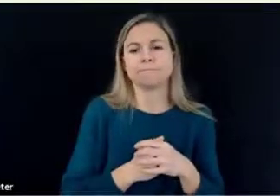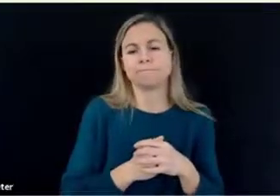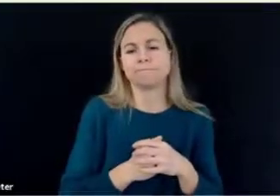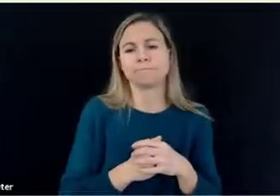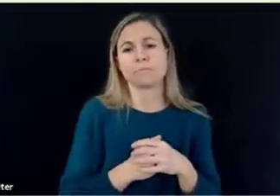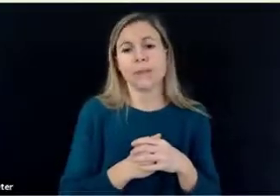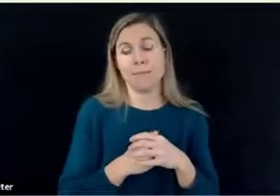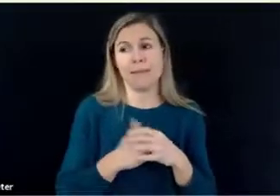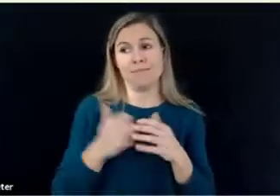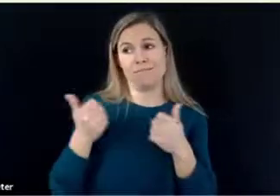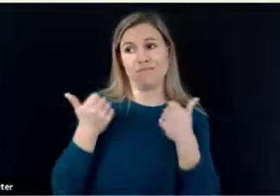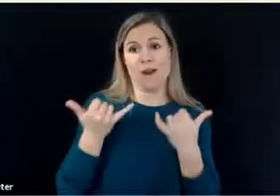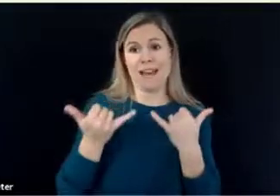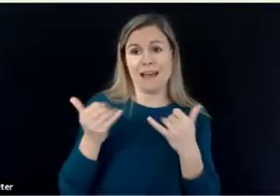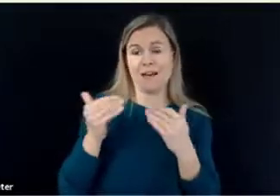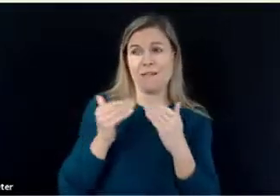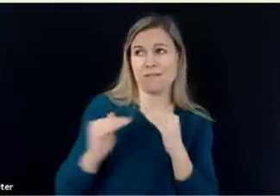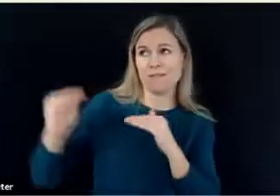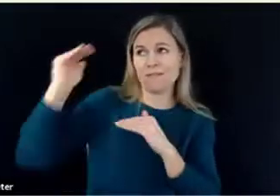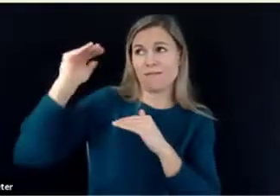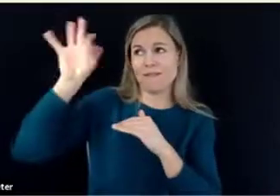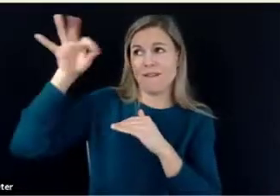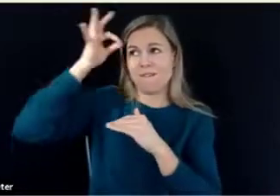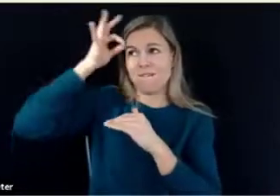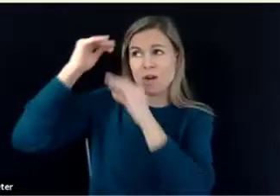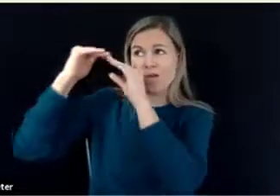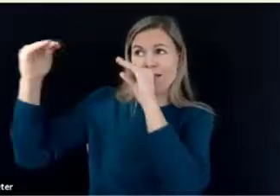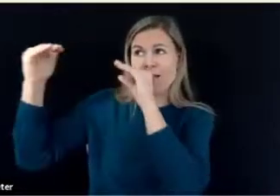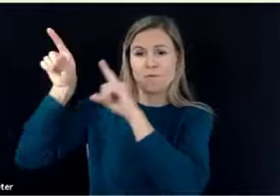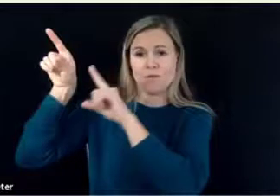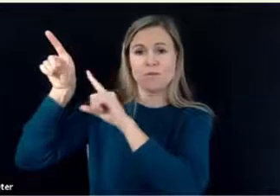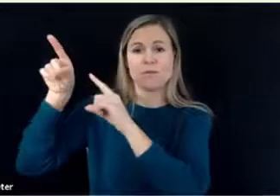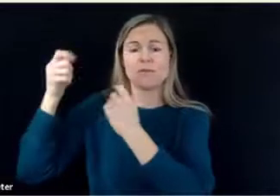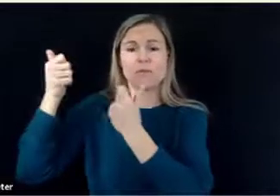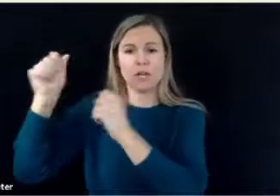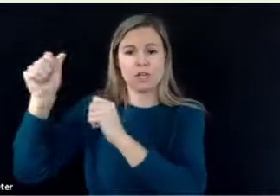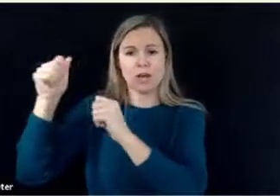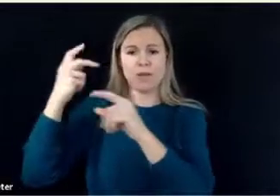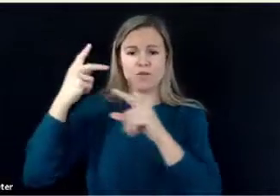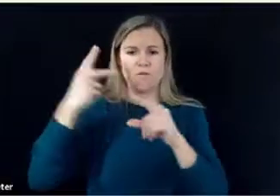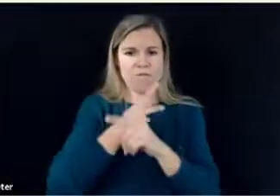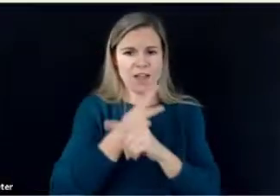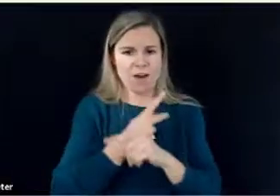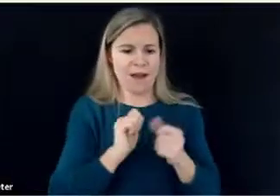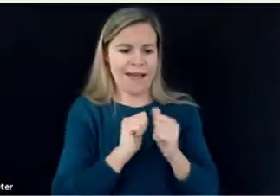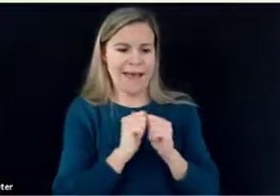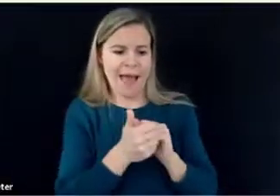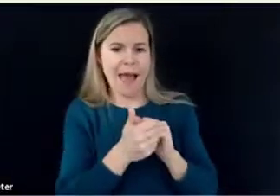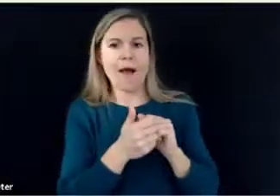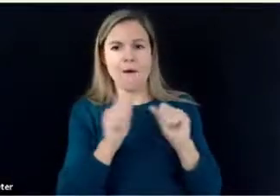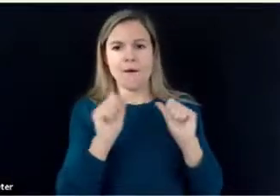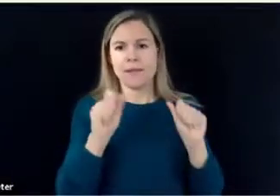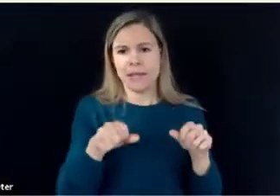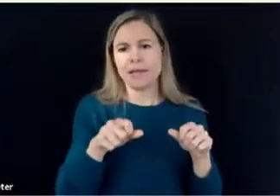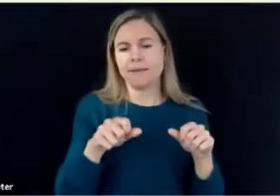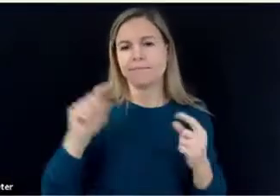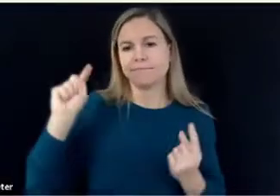look at ways that this can be made even more cost-effective and some universal coverage for testing like this